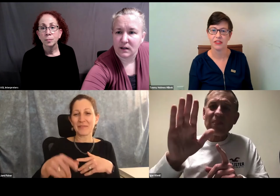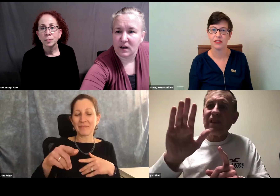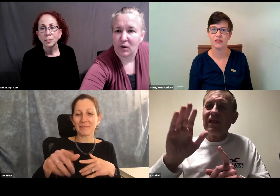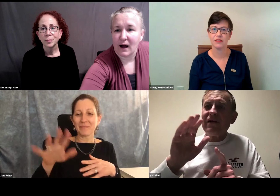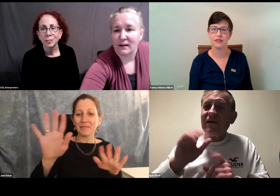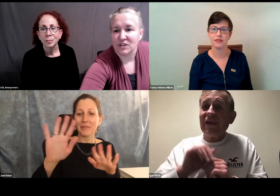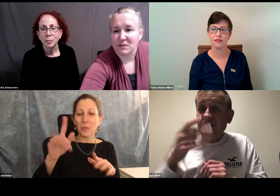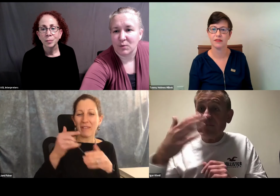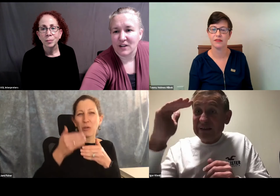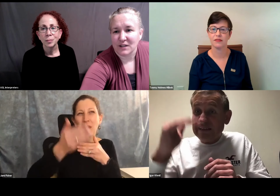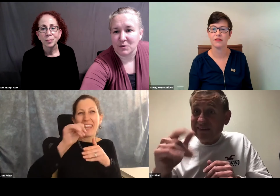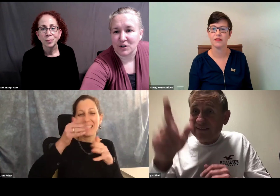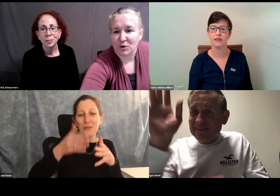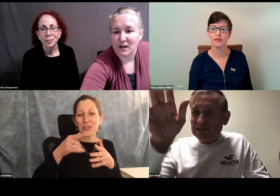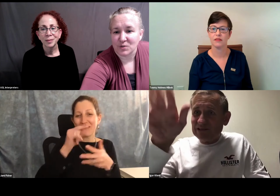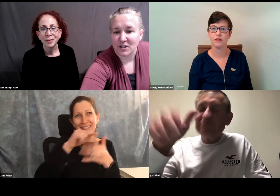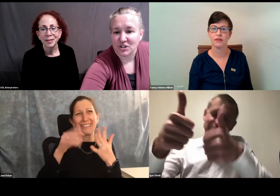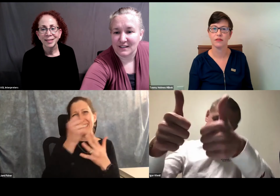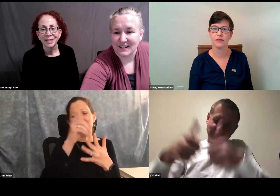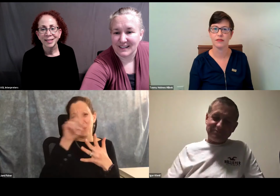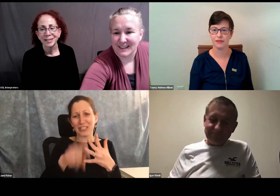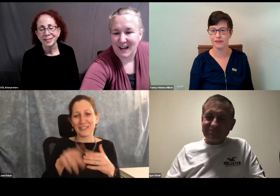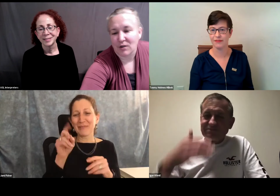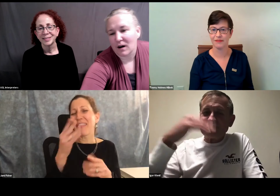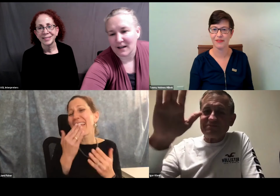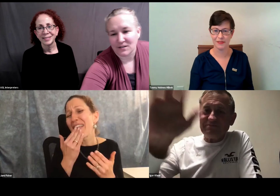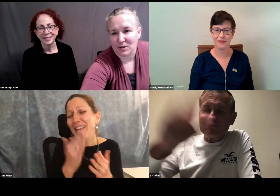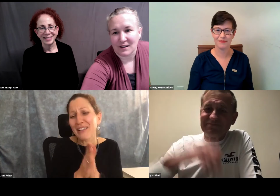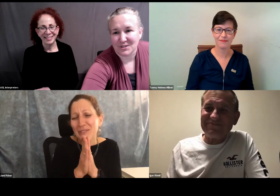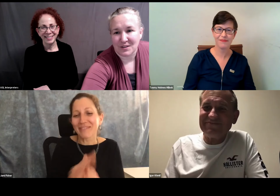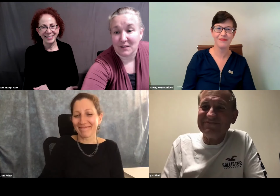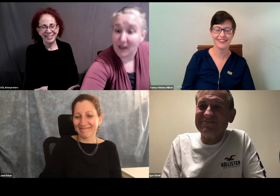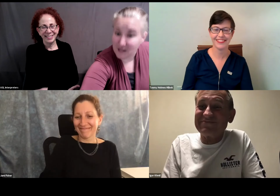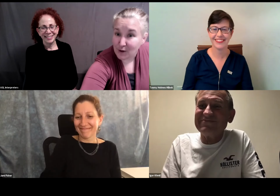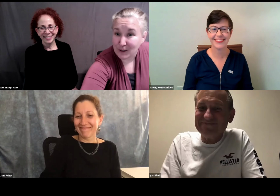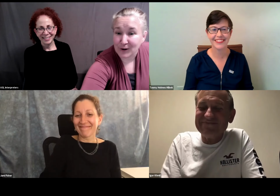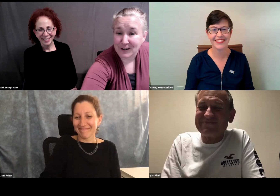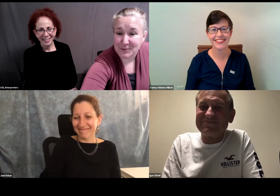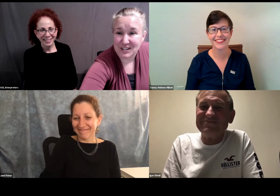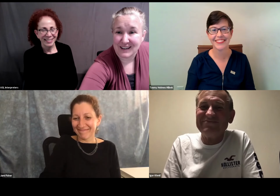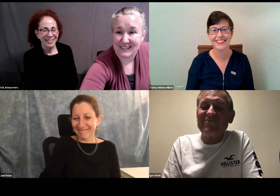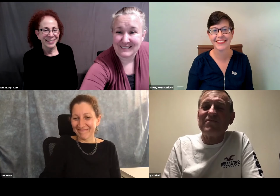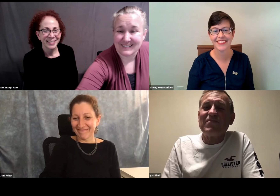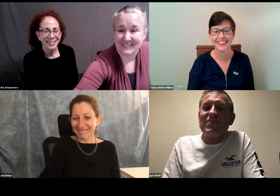Well Jamie saying we actually have to move on to our next question oh all right sure thing sure thing, thank you, though, you were appreciate it.